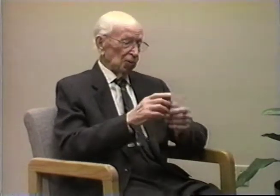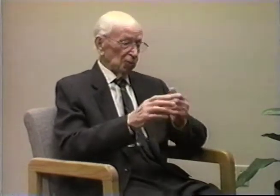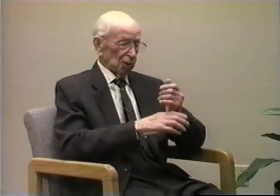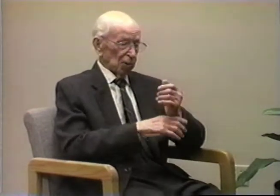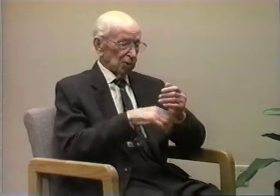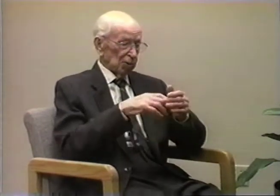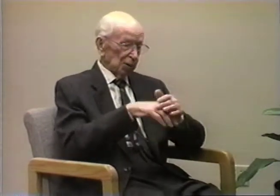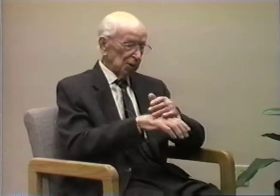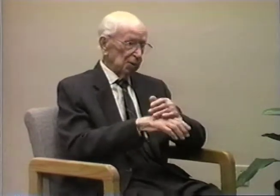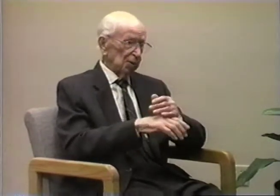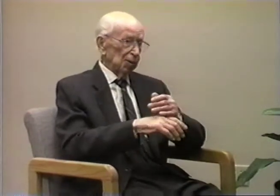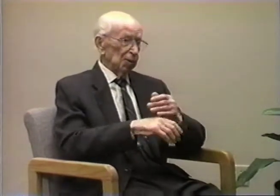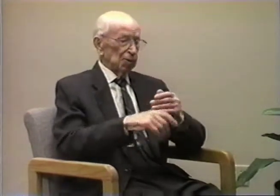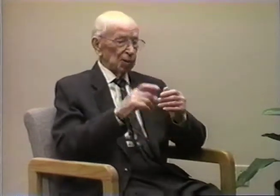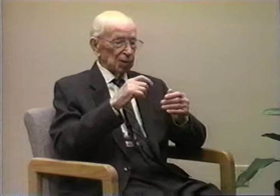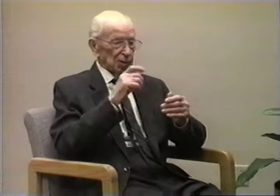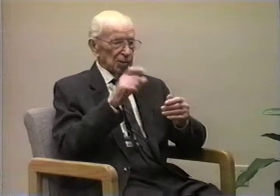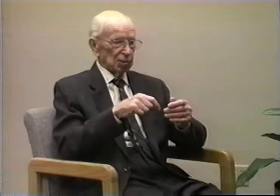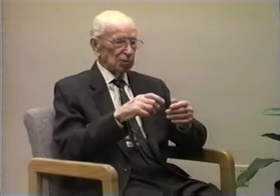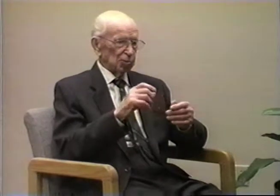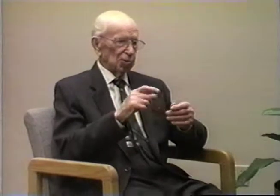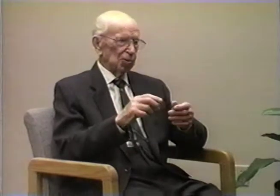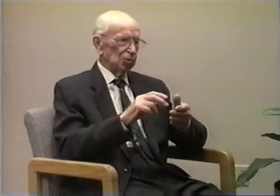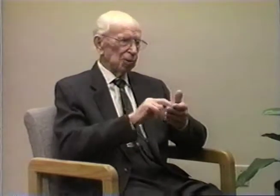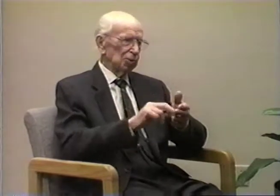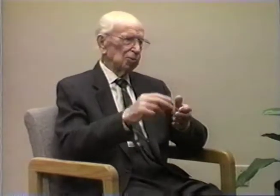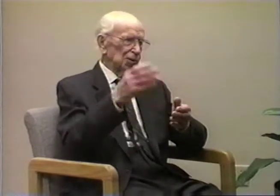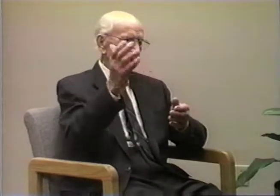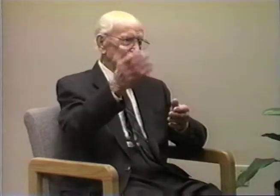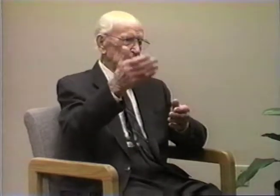I entered the school in the fall,